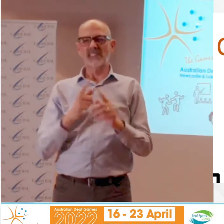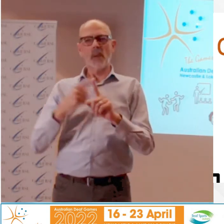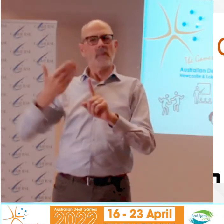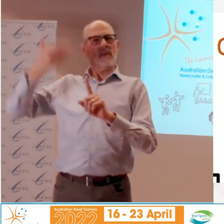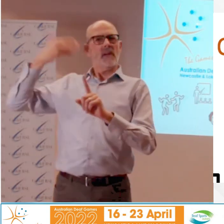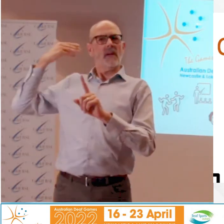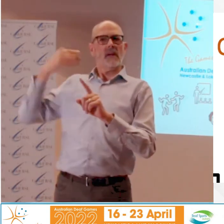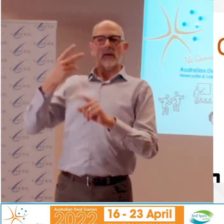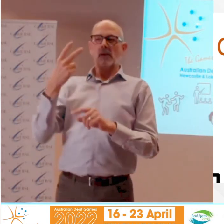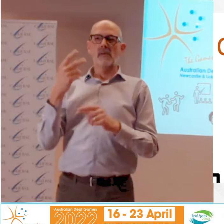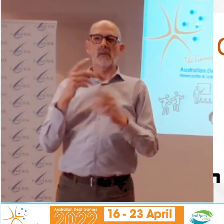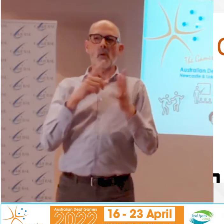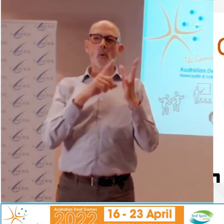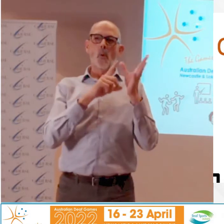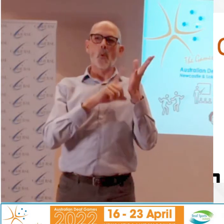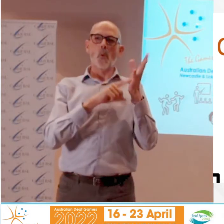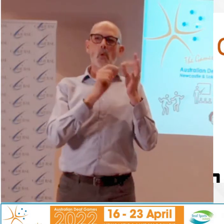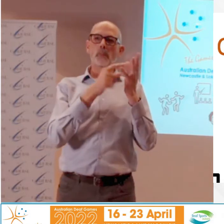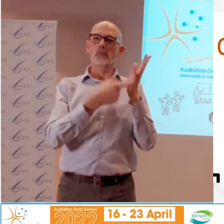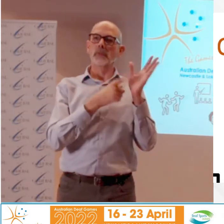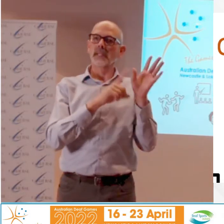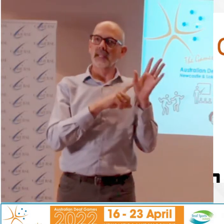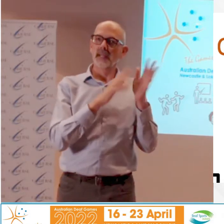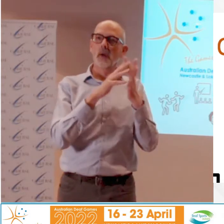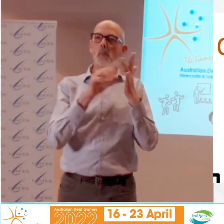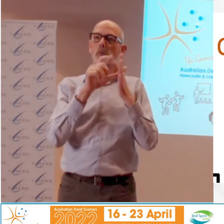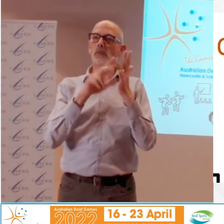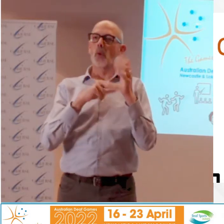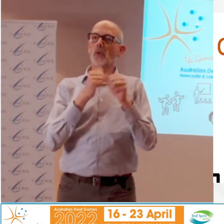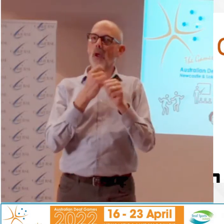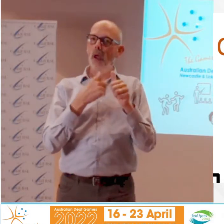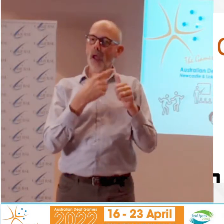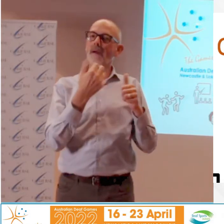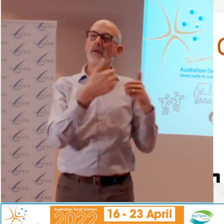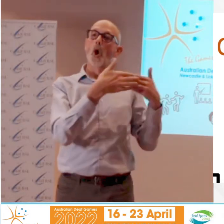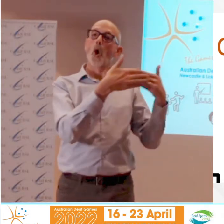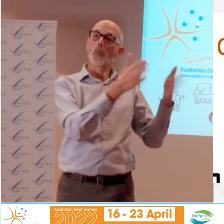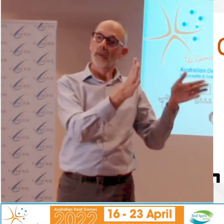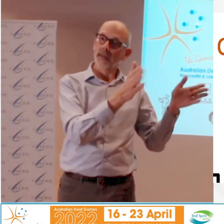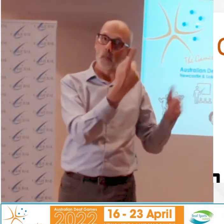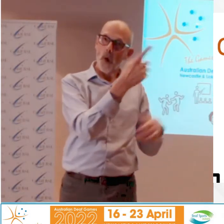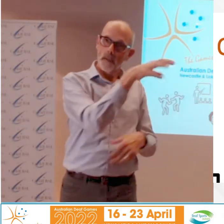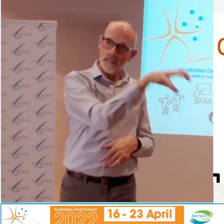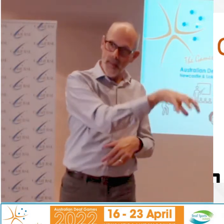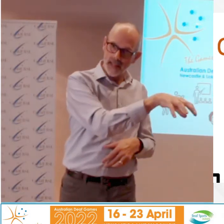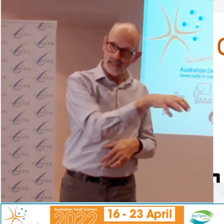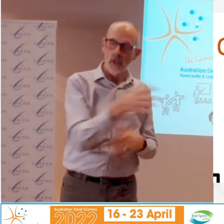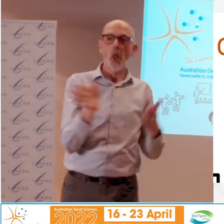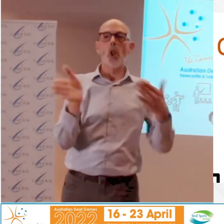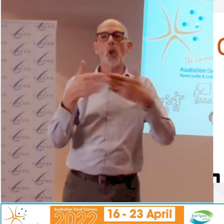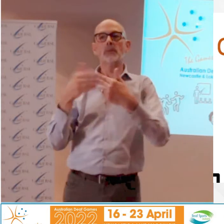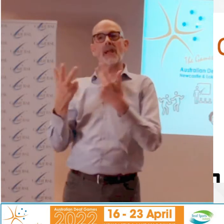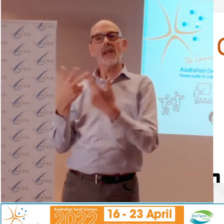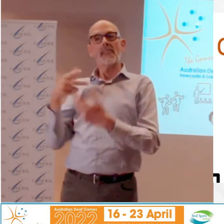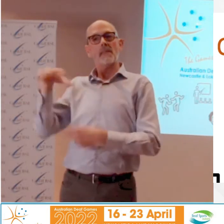area uh if you remember back to Albury Wodonga the opening was in one